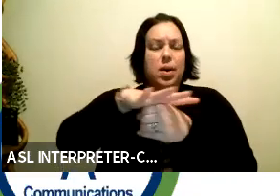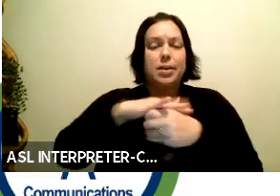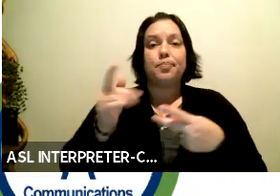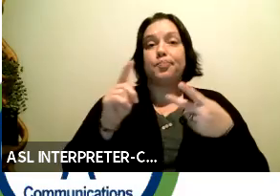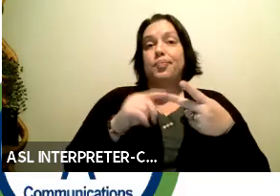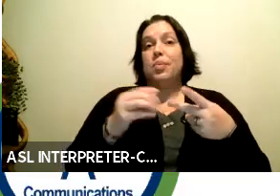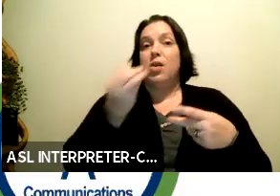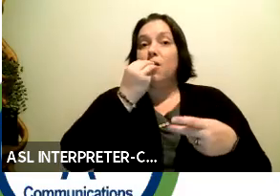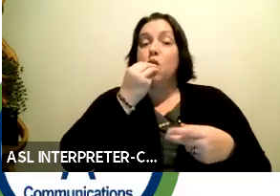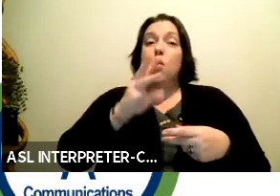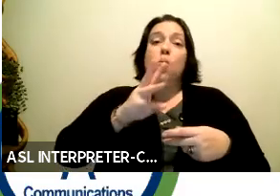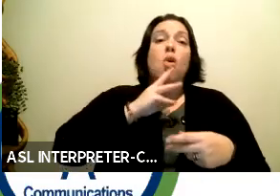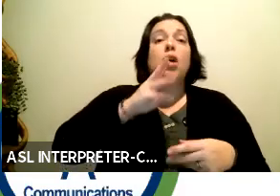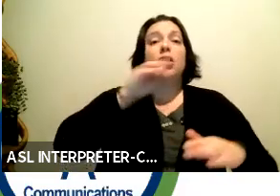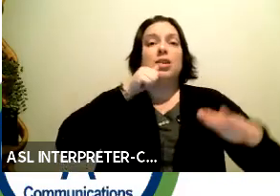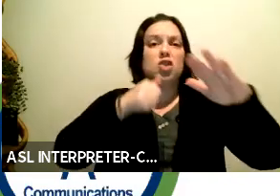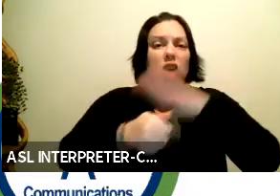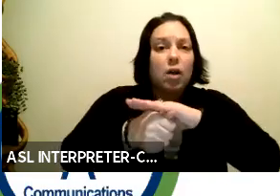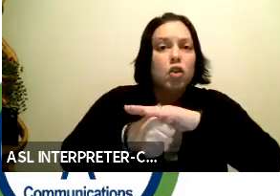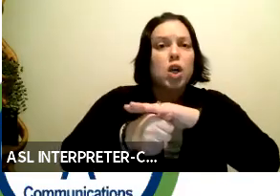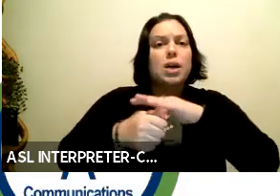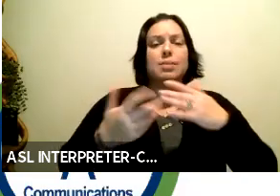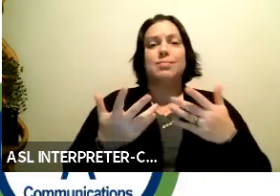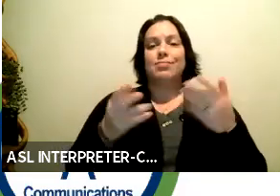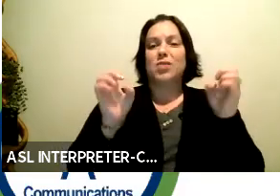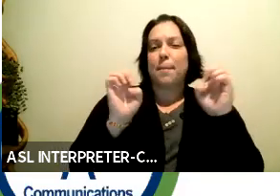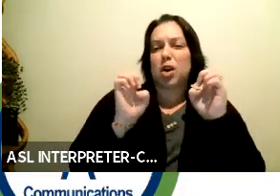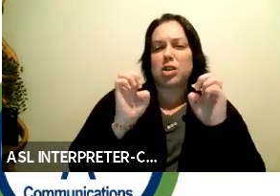water and sheltering, and all of those emergency support functions in that